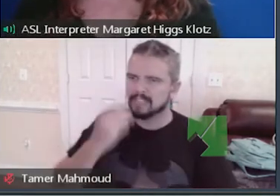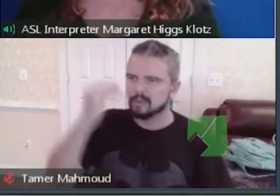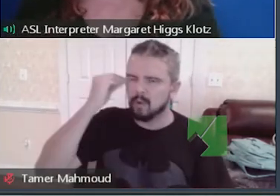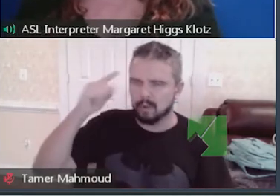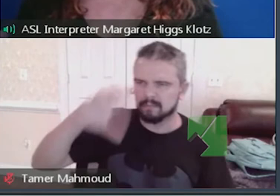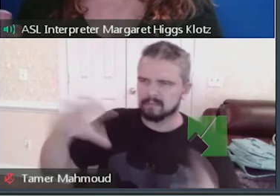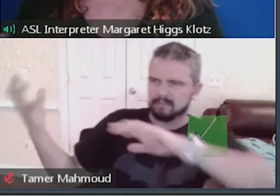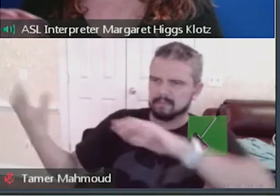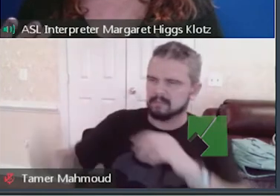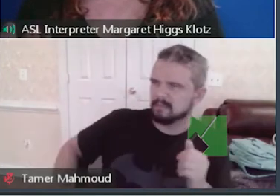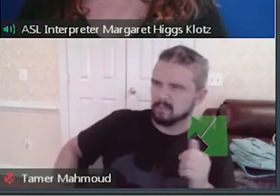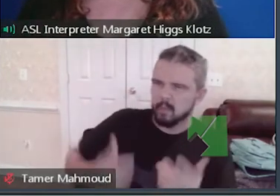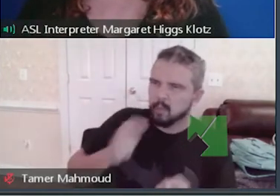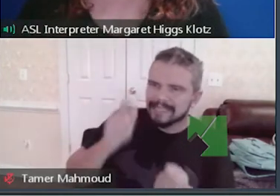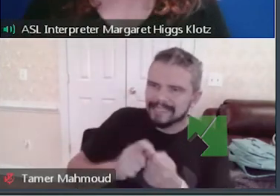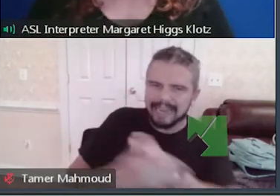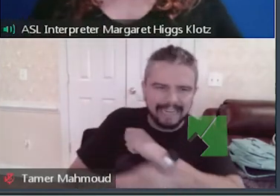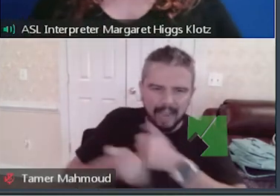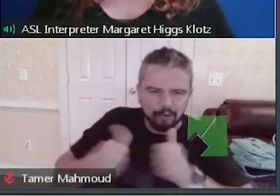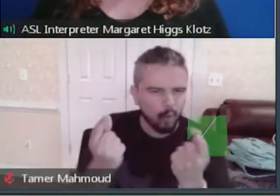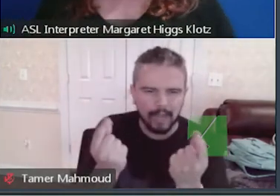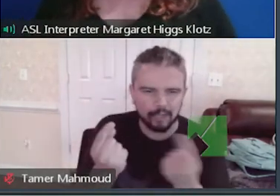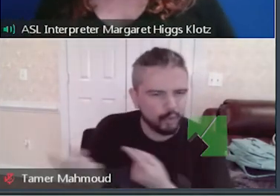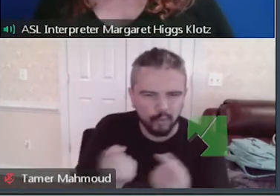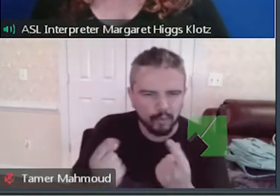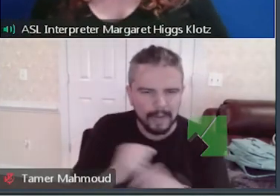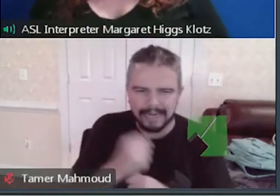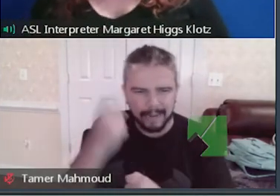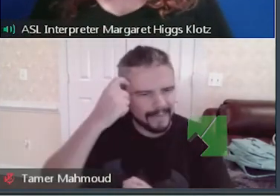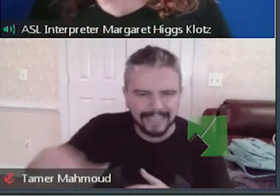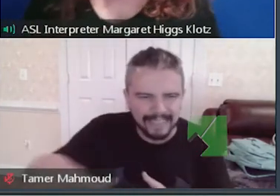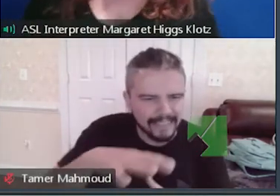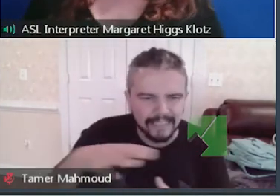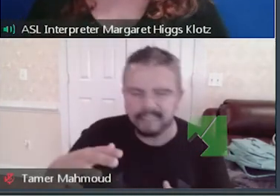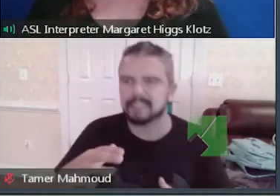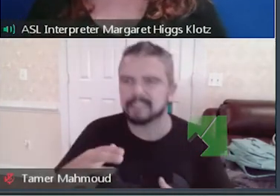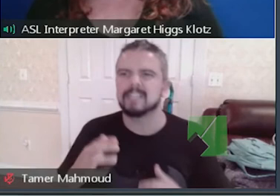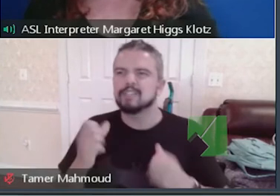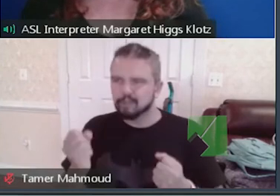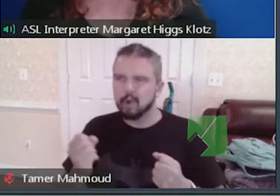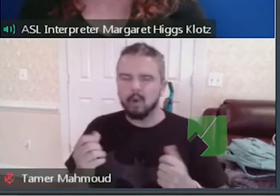Maybe they won't want to be there because there's this men's shelter right in the middle of a community development.